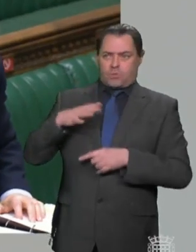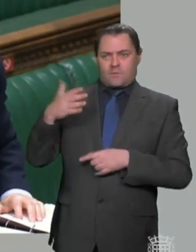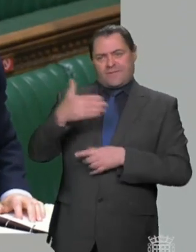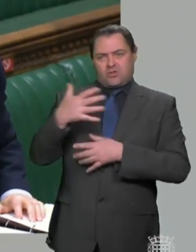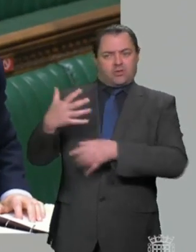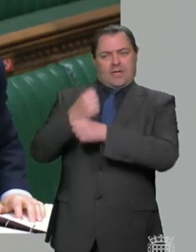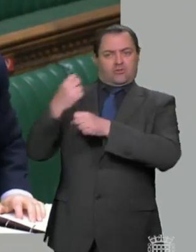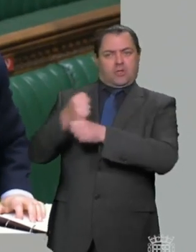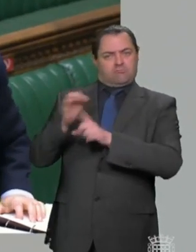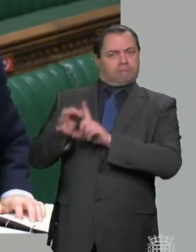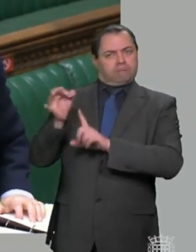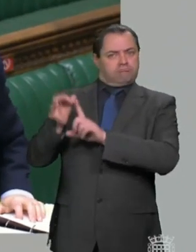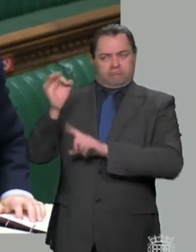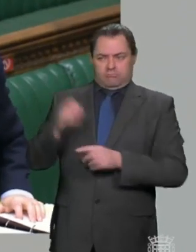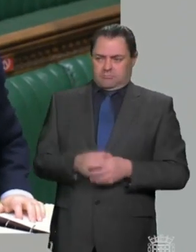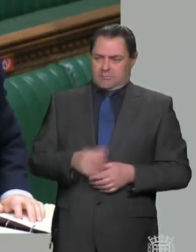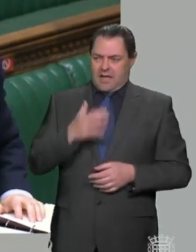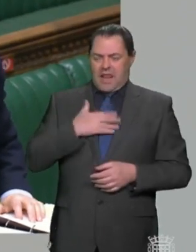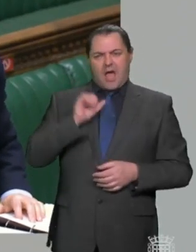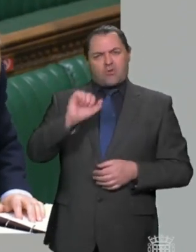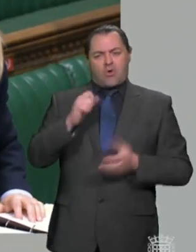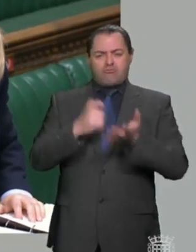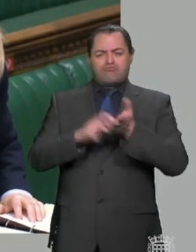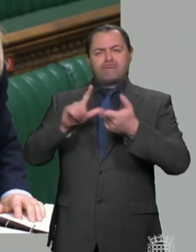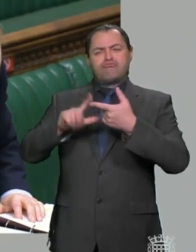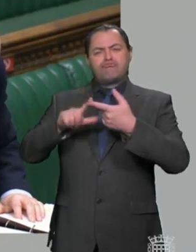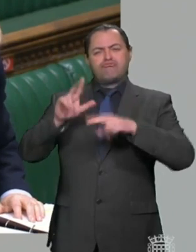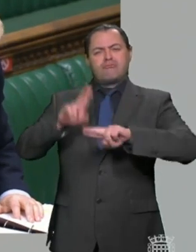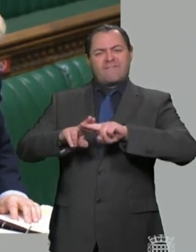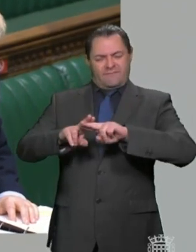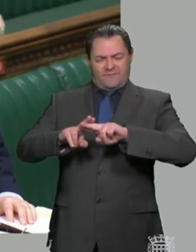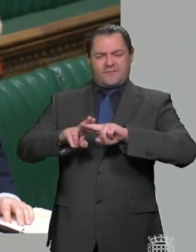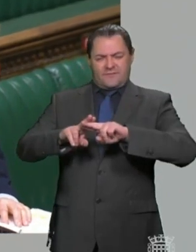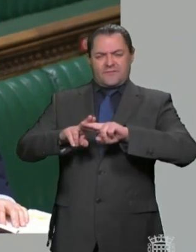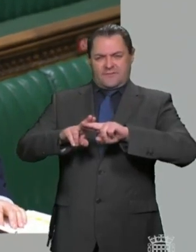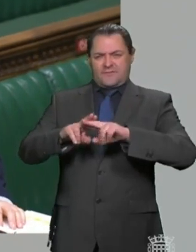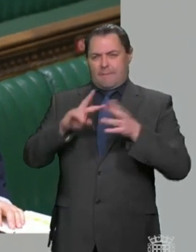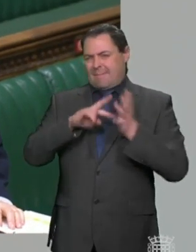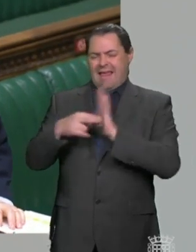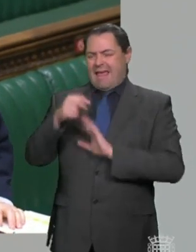Anglia. I like his REAF plan. I think it has lots of interesting ideas, which we will take